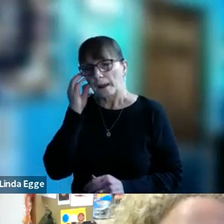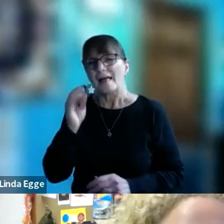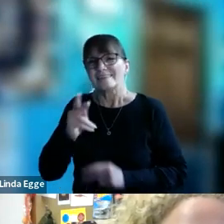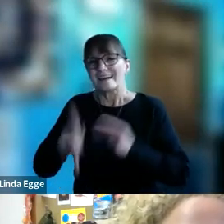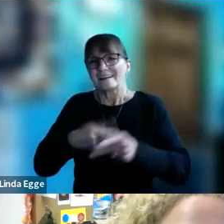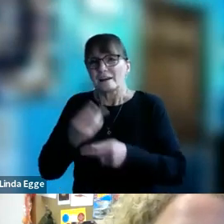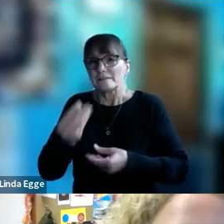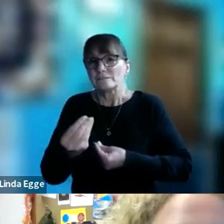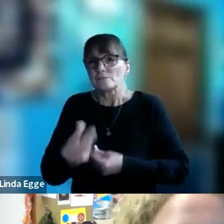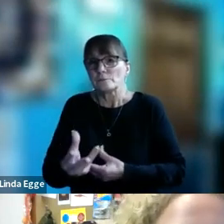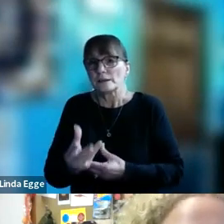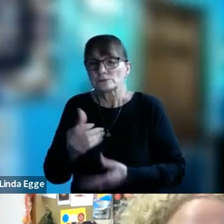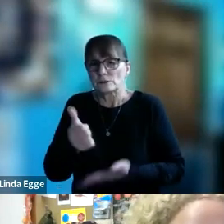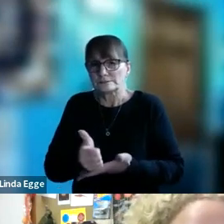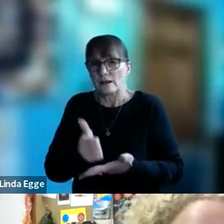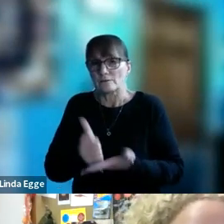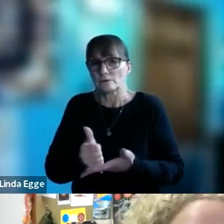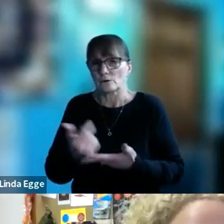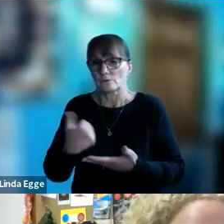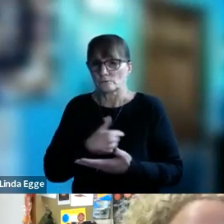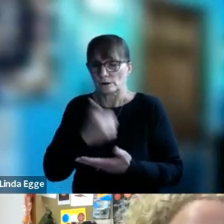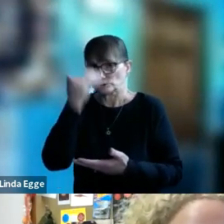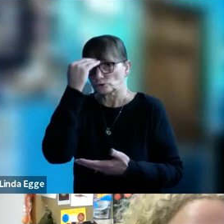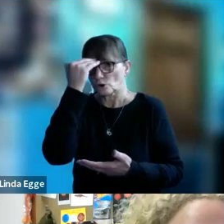is helpful for us to know, definitely.